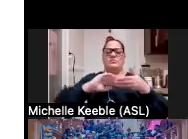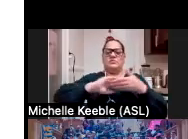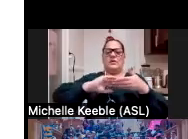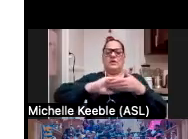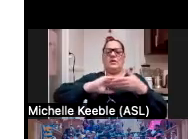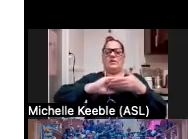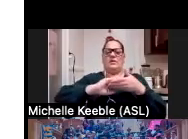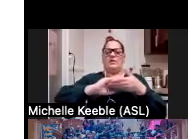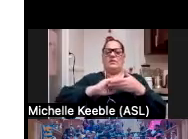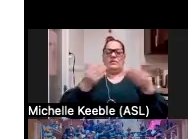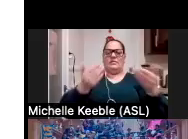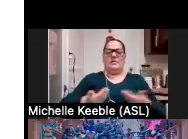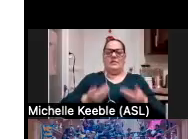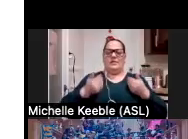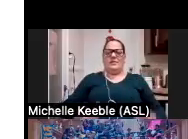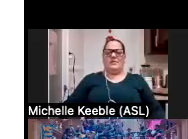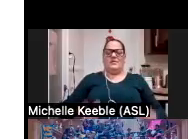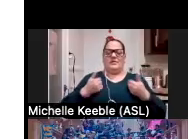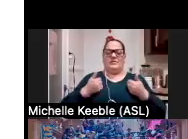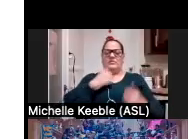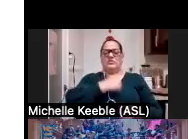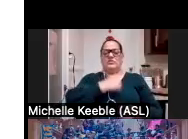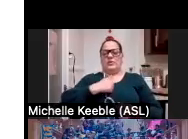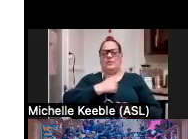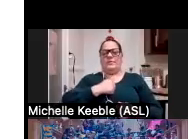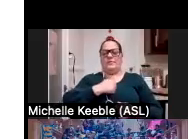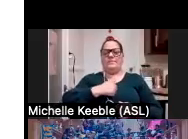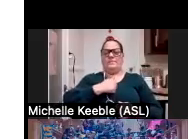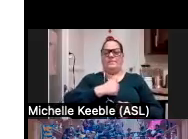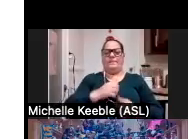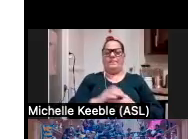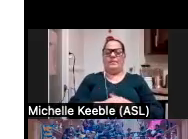introduction about me. [CHRIS] Oh forgive me. Let me [NATALIE] oh you’re fine Chris. [CHRIS] Now, let me please